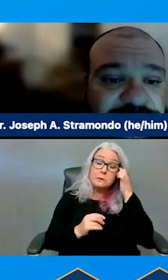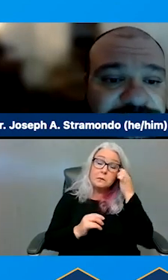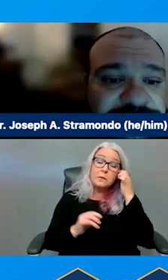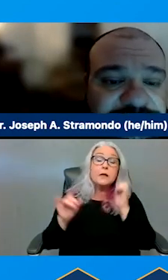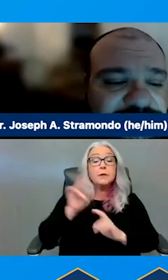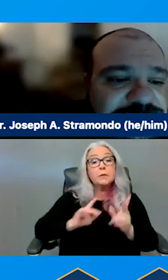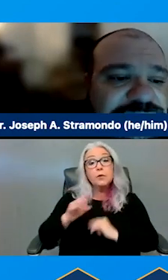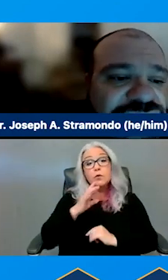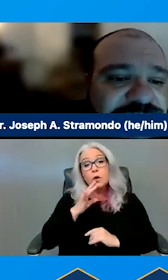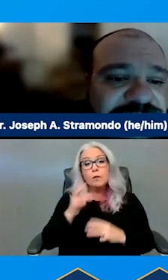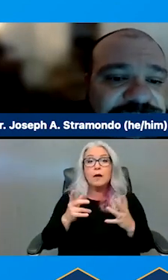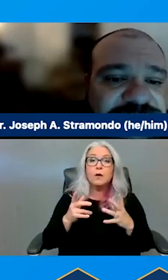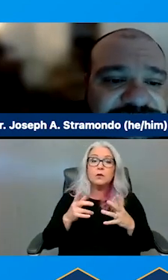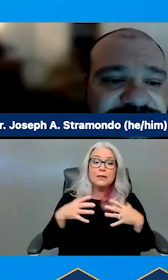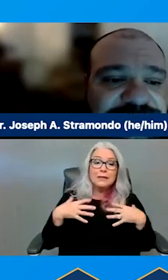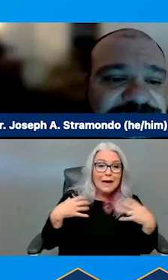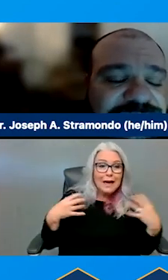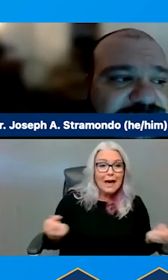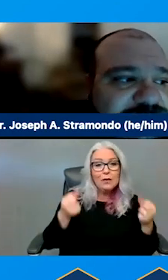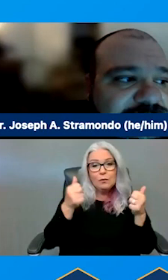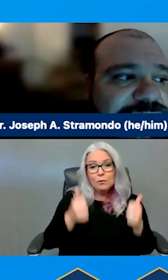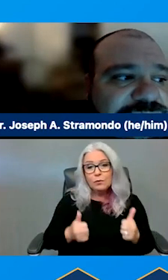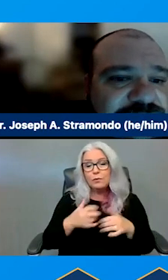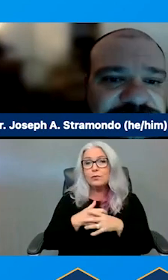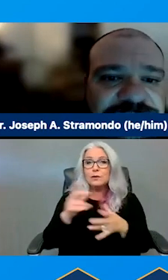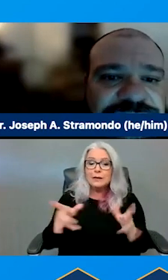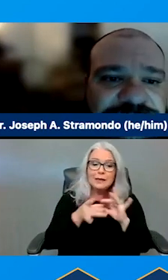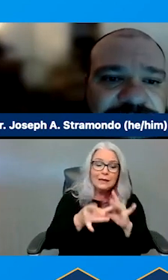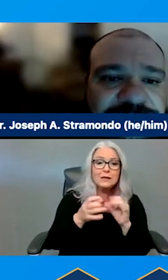determinants of health that track race, income, gender, and